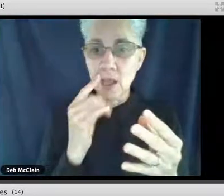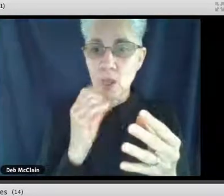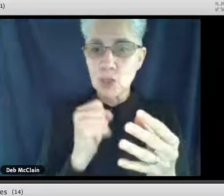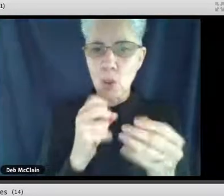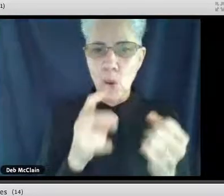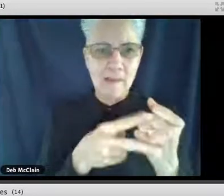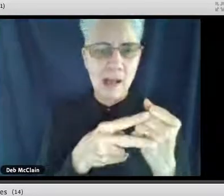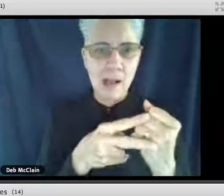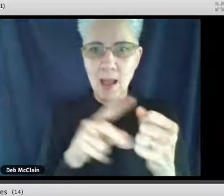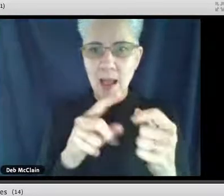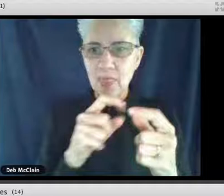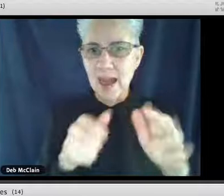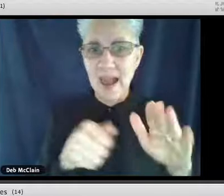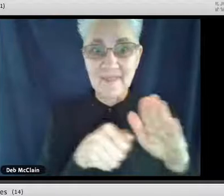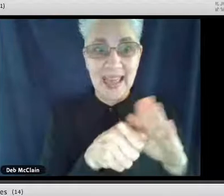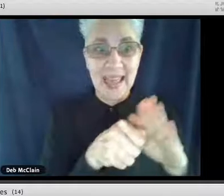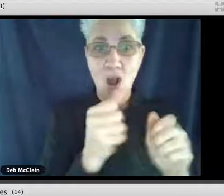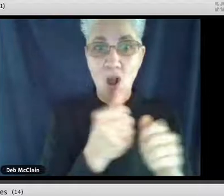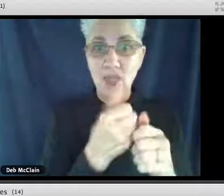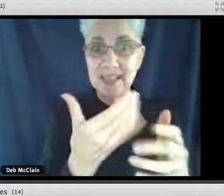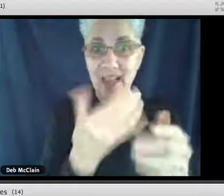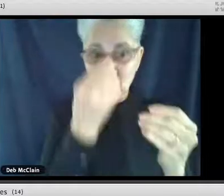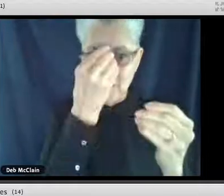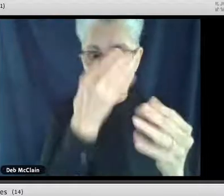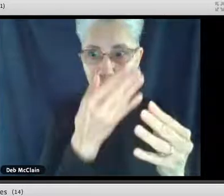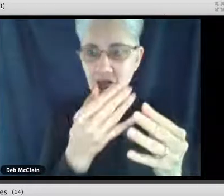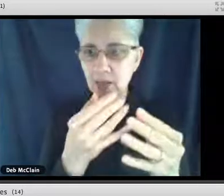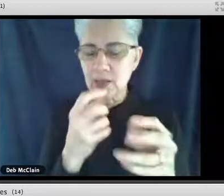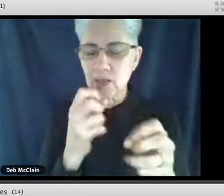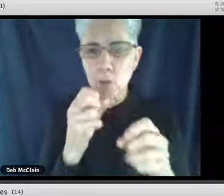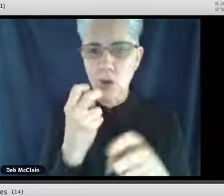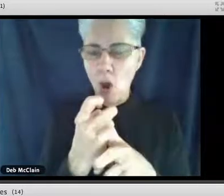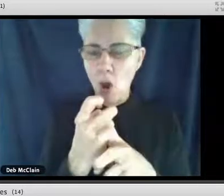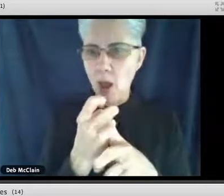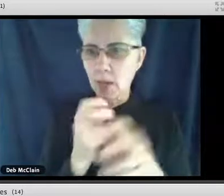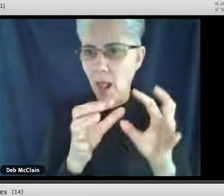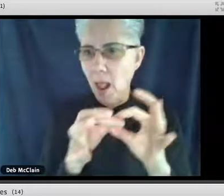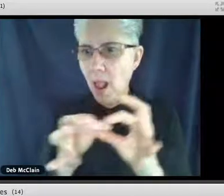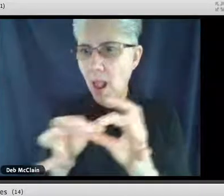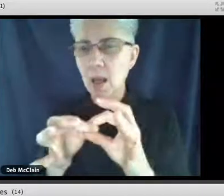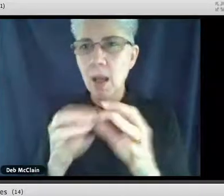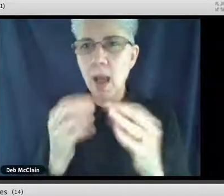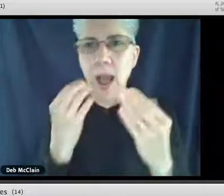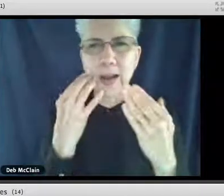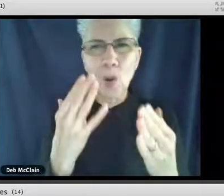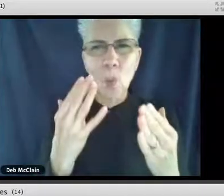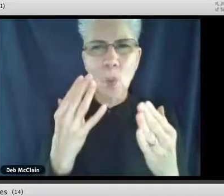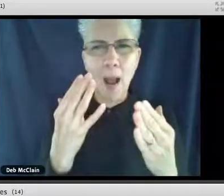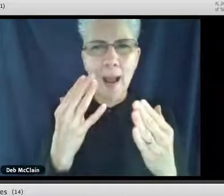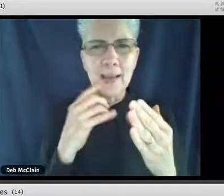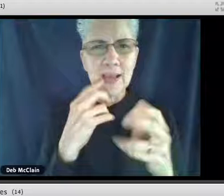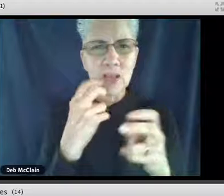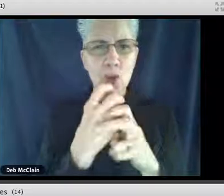it away from everybody else, and I don't know why. Sometimes, it's so hard to find phone numbers